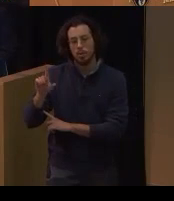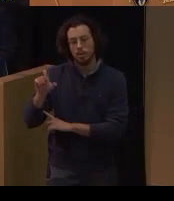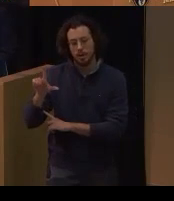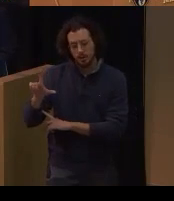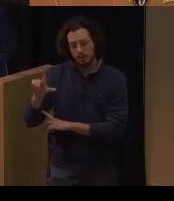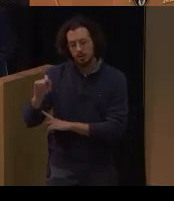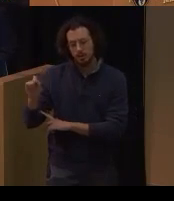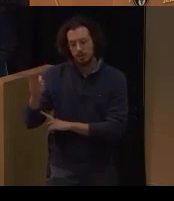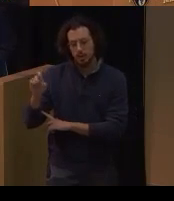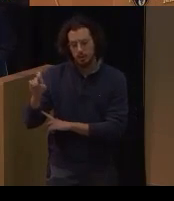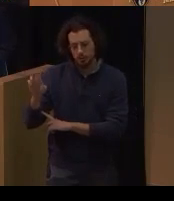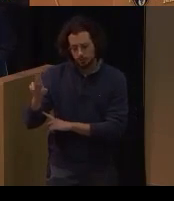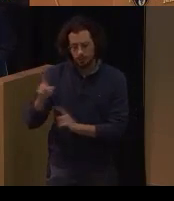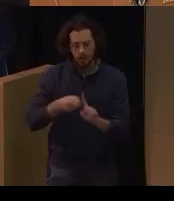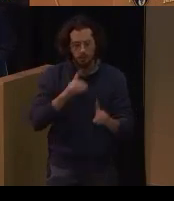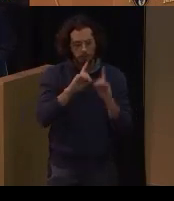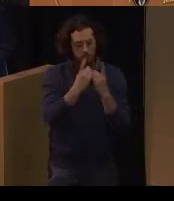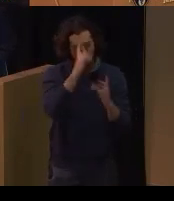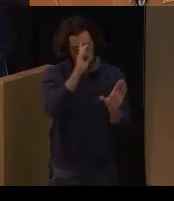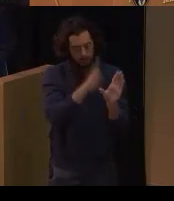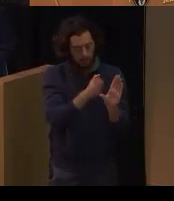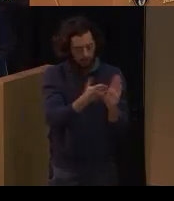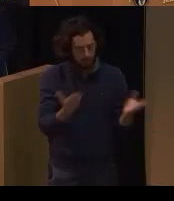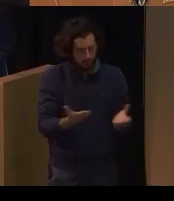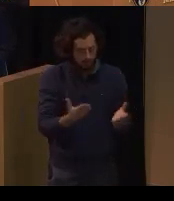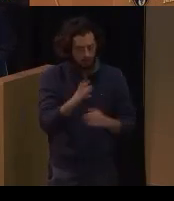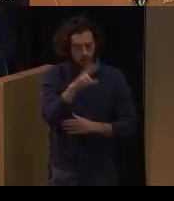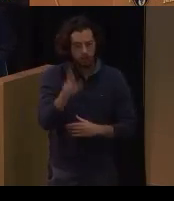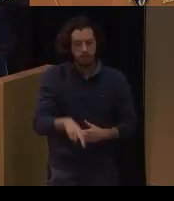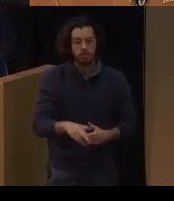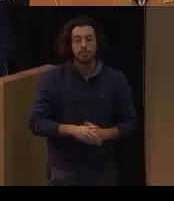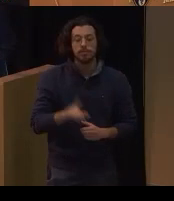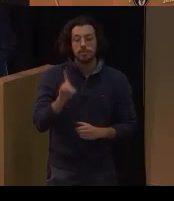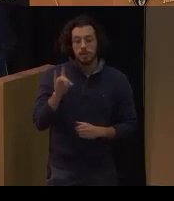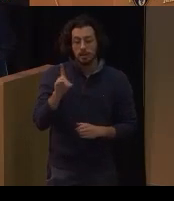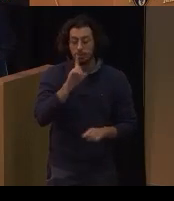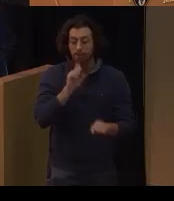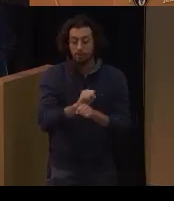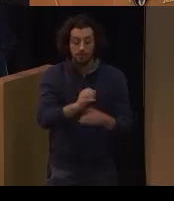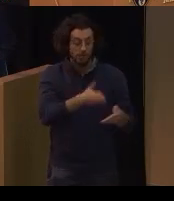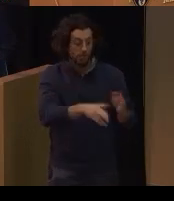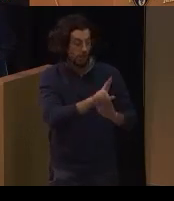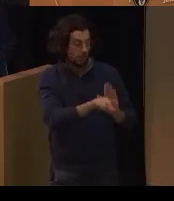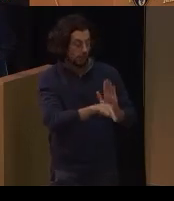University of Rochester um David uh actually completed his undergraduate education at the